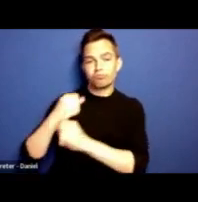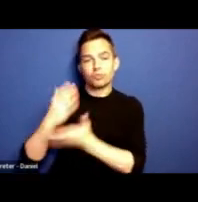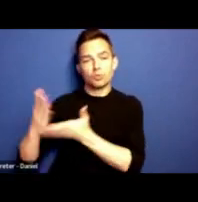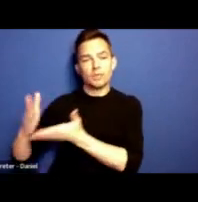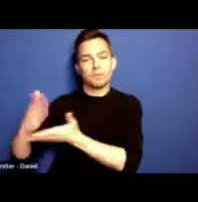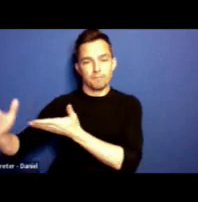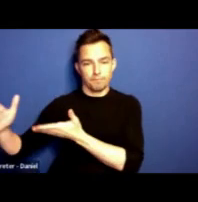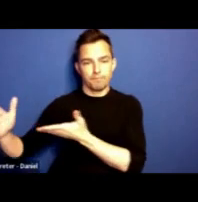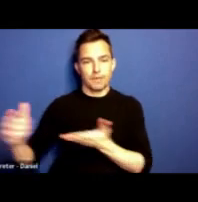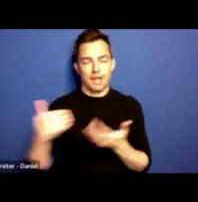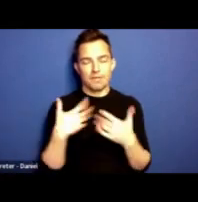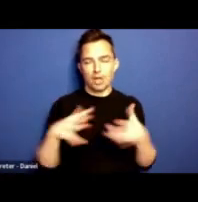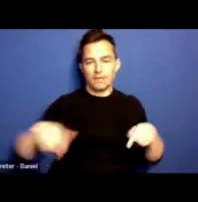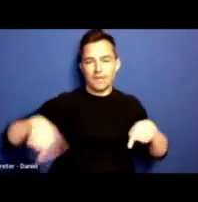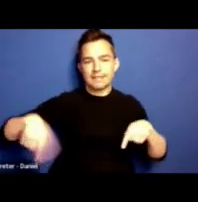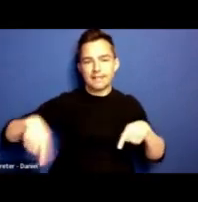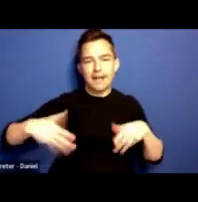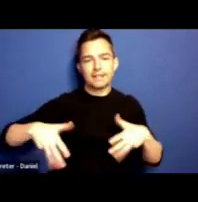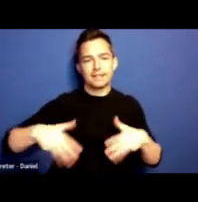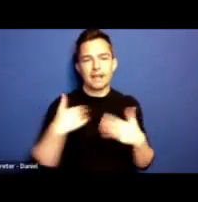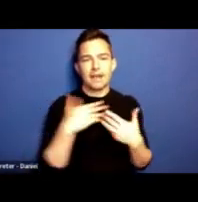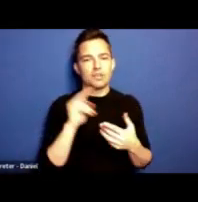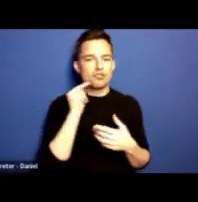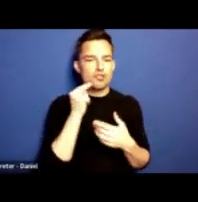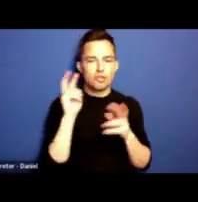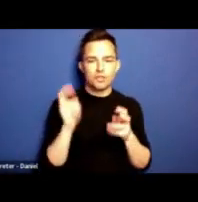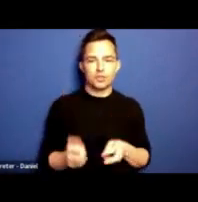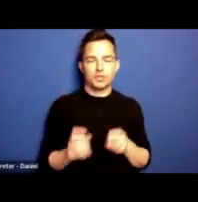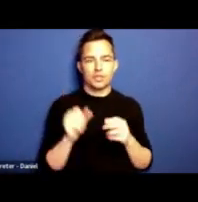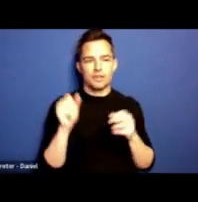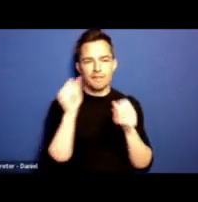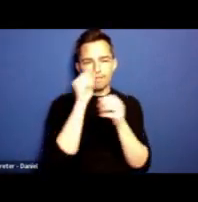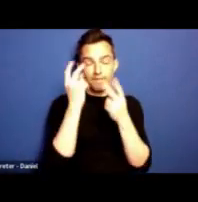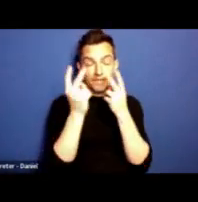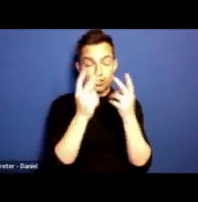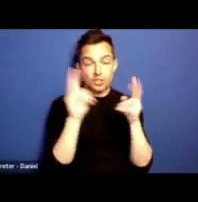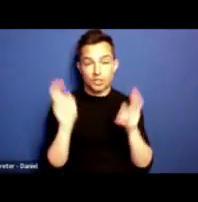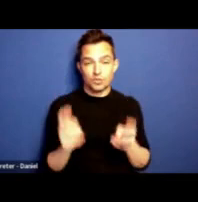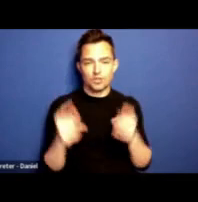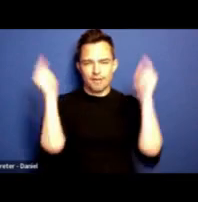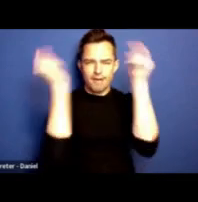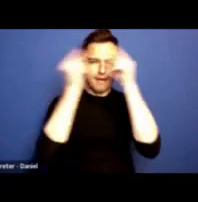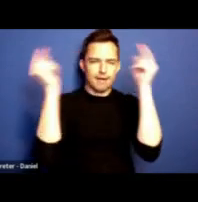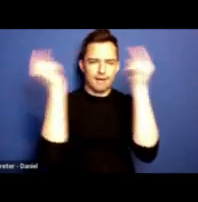know, have a lot of anxiety. I have these nerve issues, I have these vision issues. I've got these headaches. So when it's